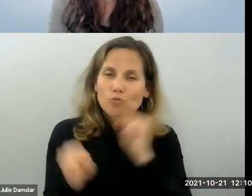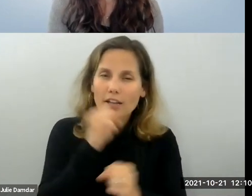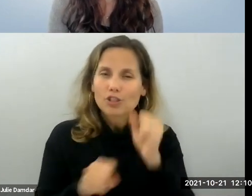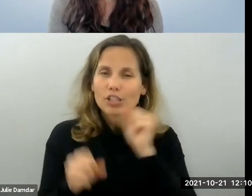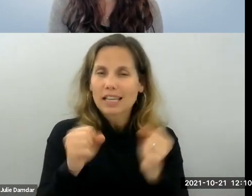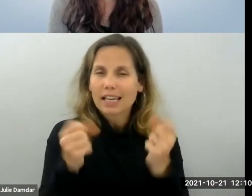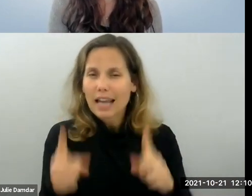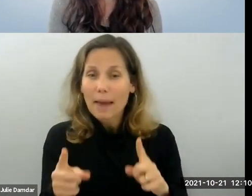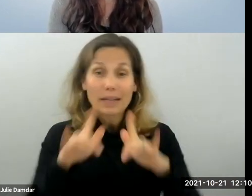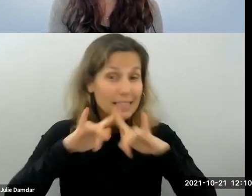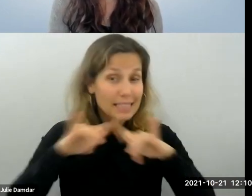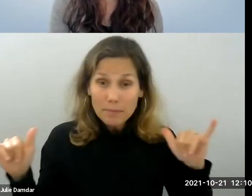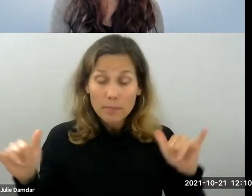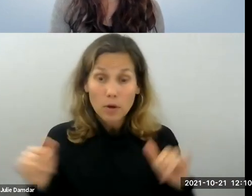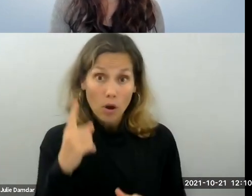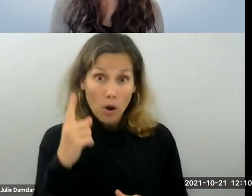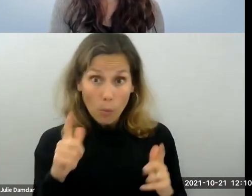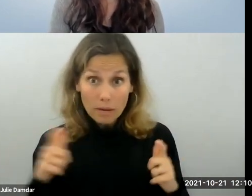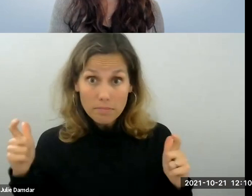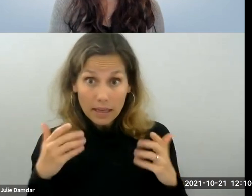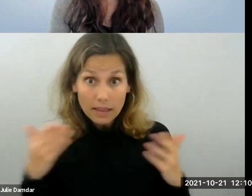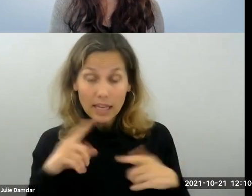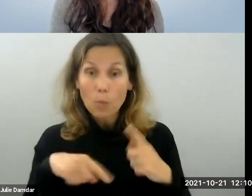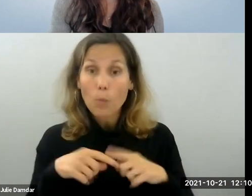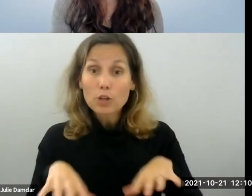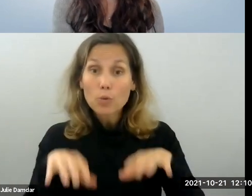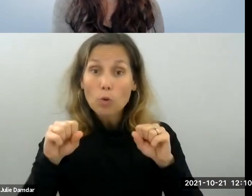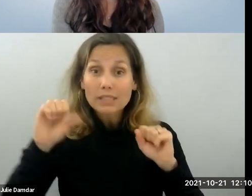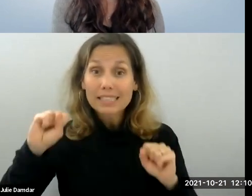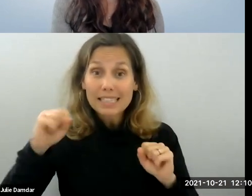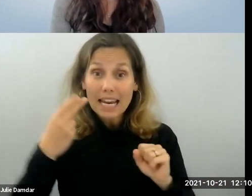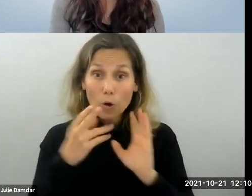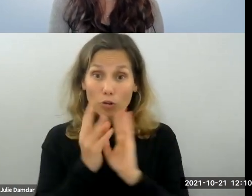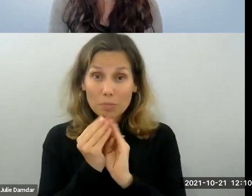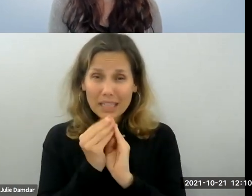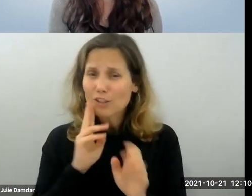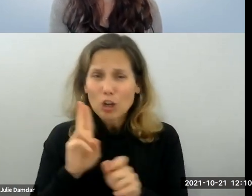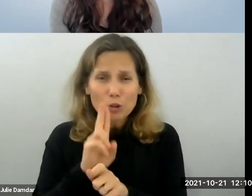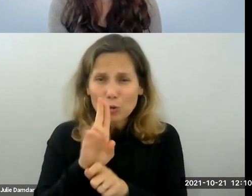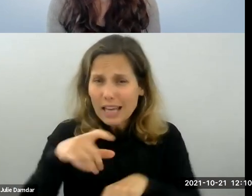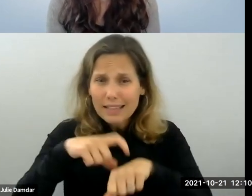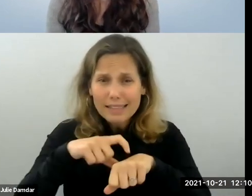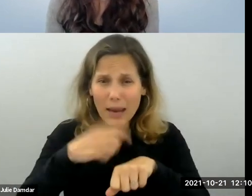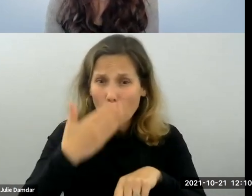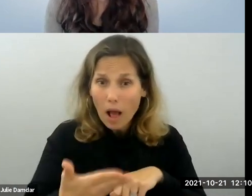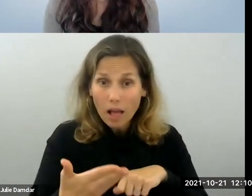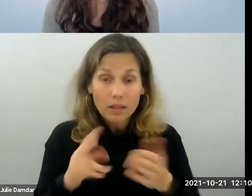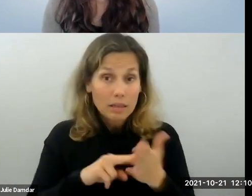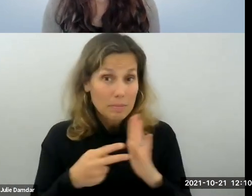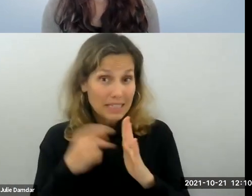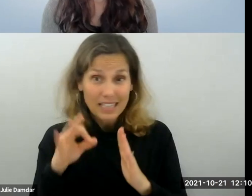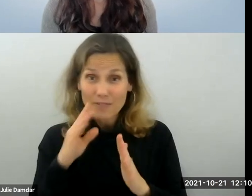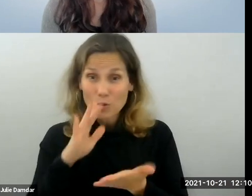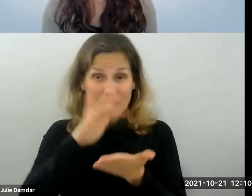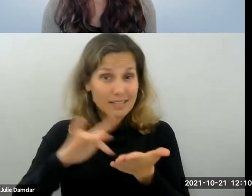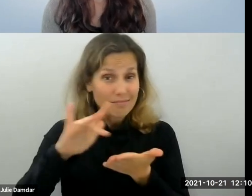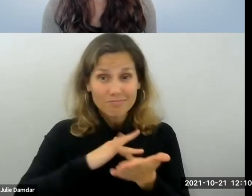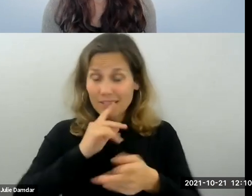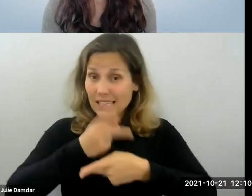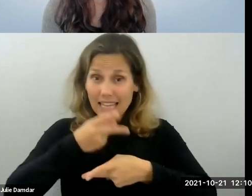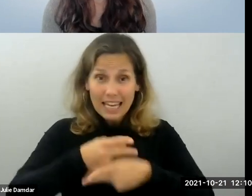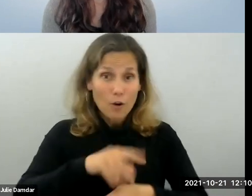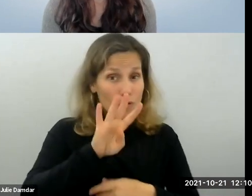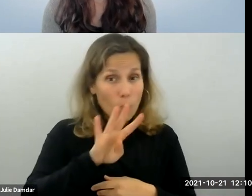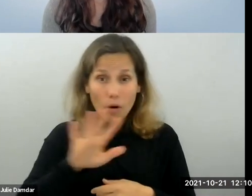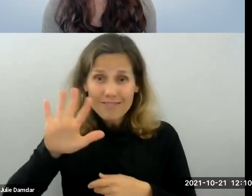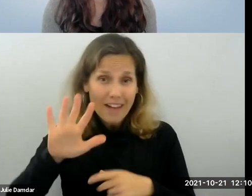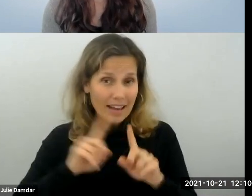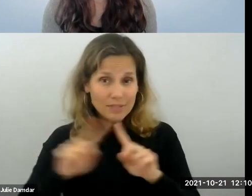Lisa Saldana (she/her/hers): at once one big thing is when you have your stakeholder meetings, making making good use of that time, so if you could knock out four or five implementation activities in a really good quality way and that.